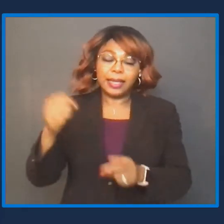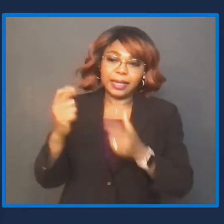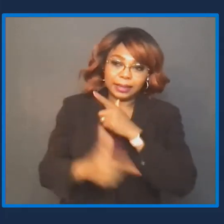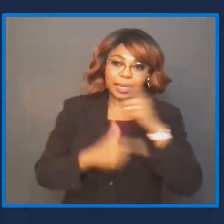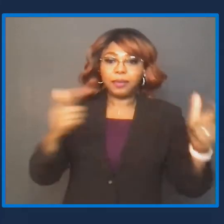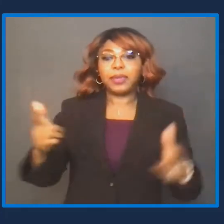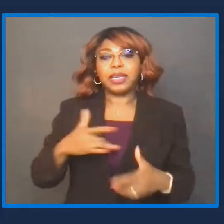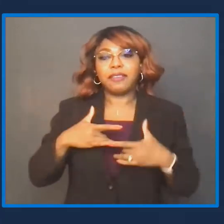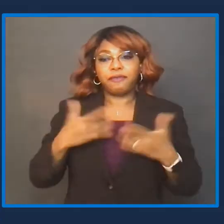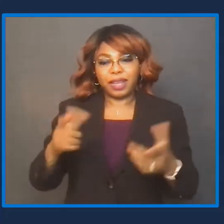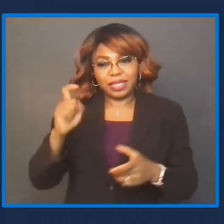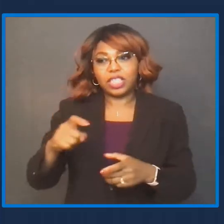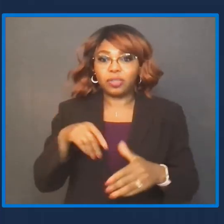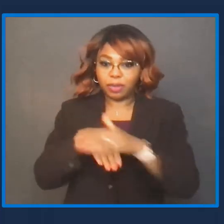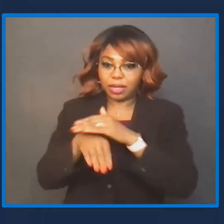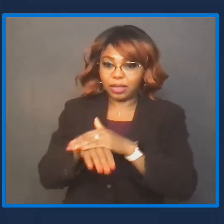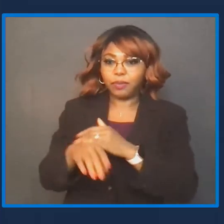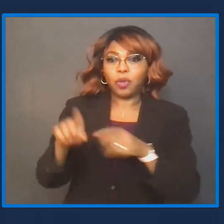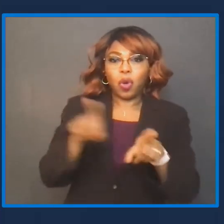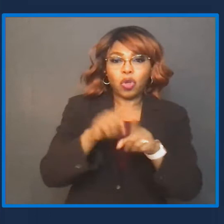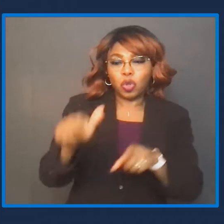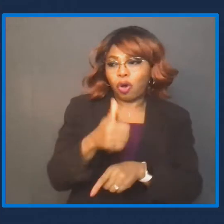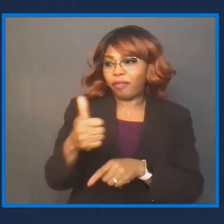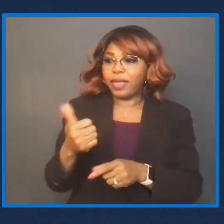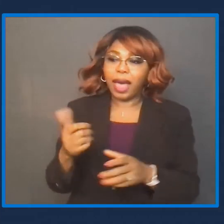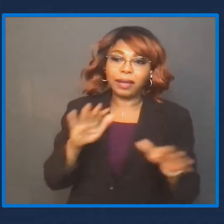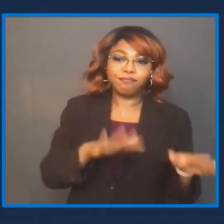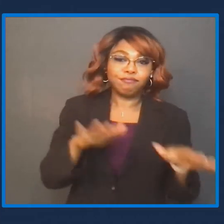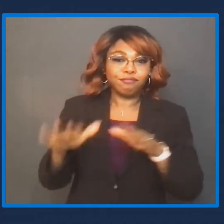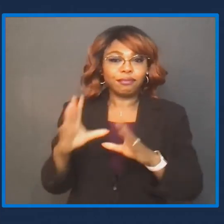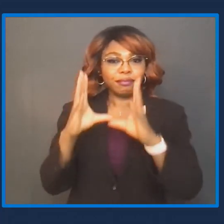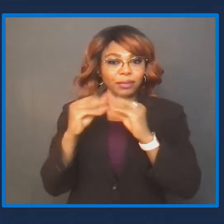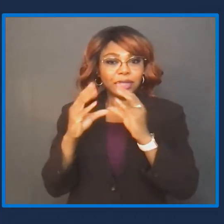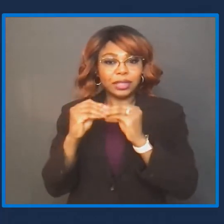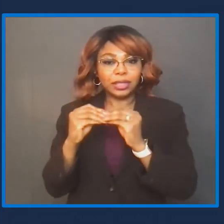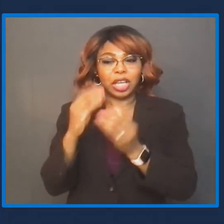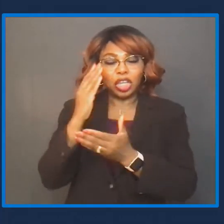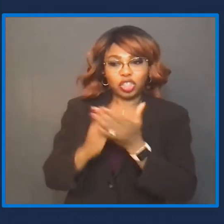but then so does every informal meeting yeah and some of those behaviors those inclusive behaviors